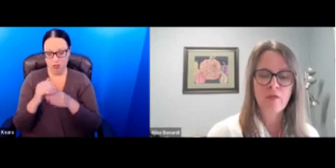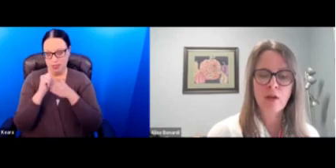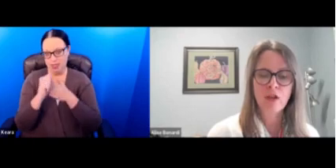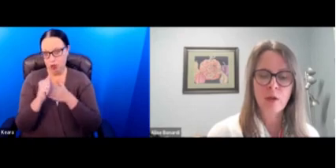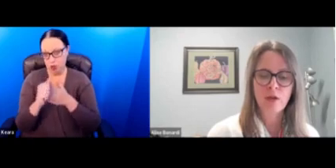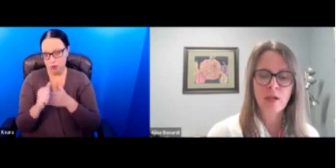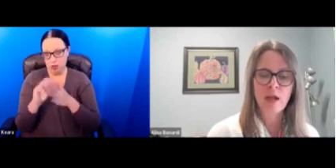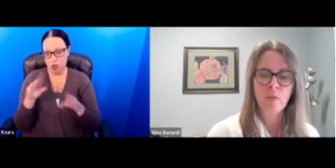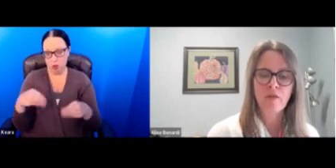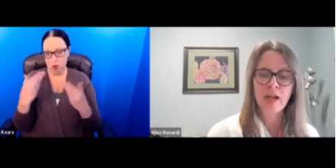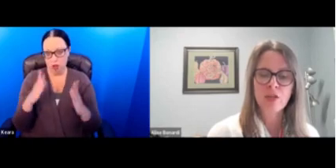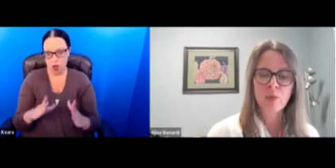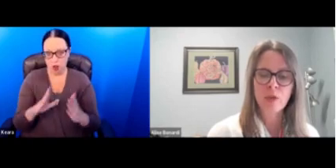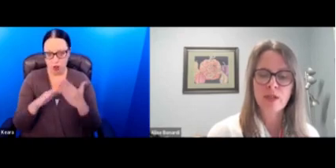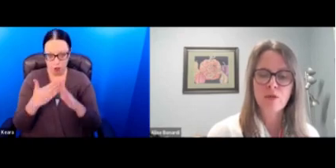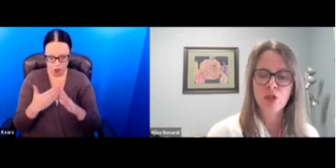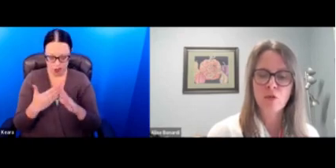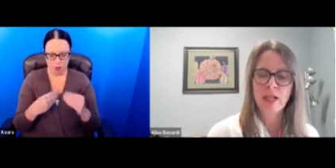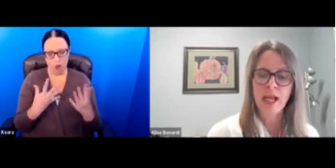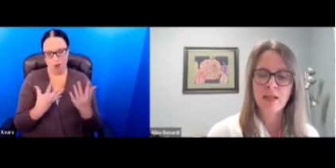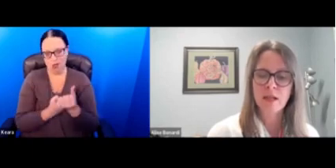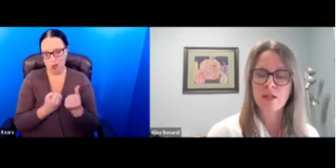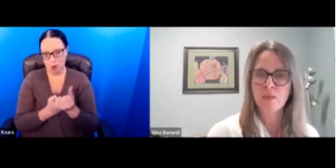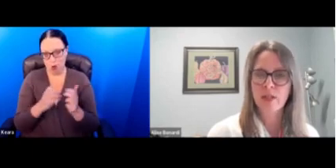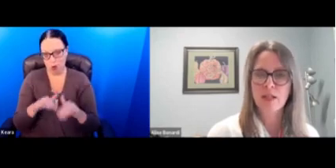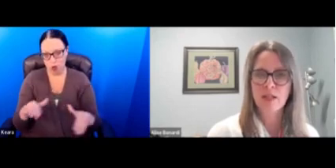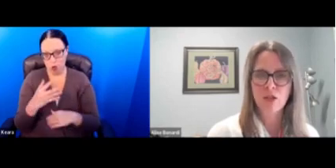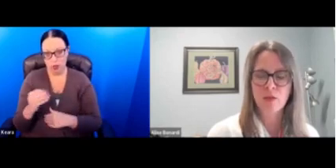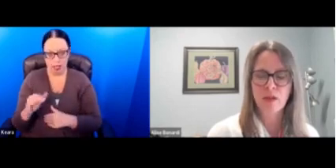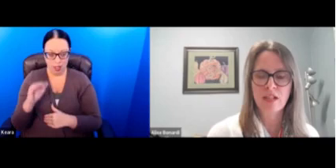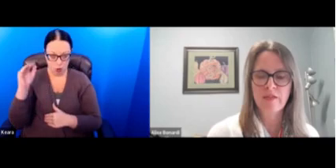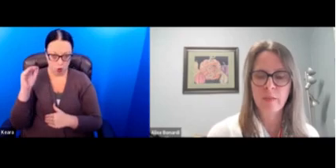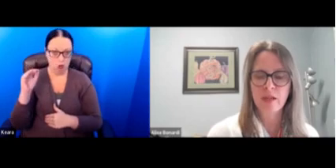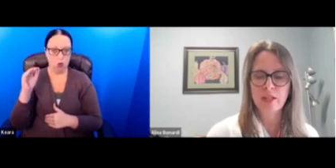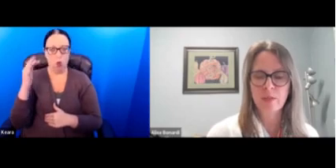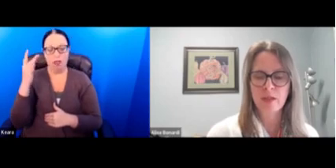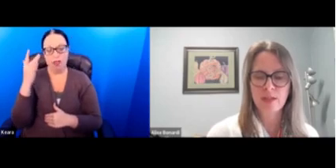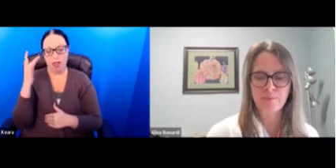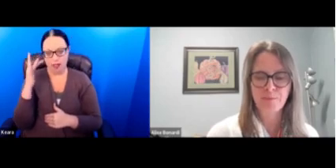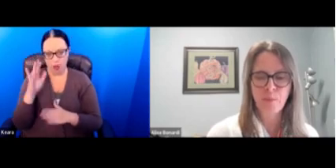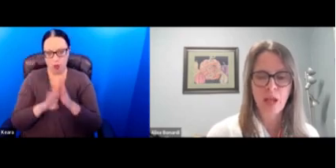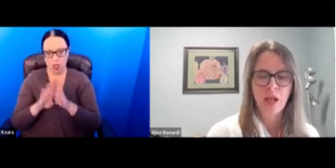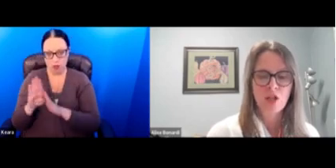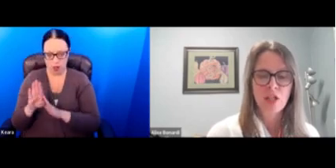provider community, providing supports to children and adults with intellectual and developmental disabilities. She